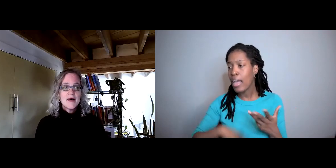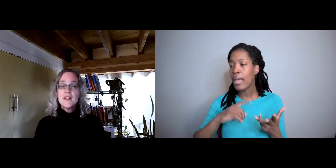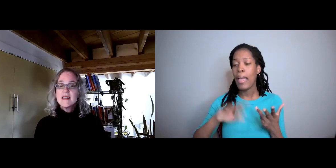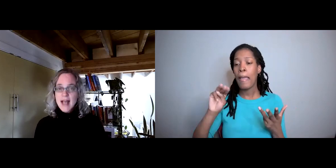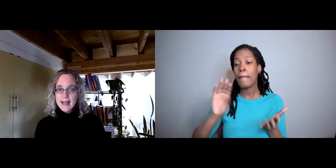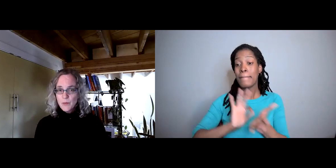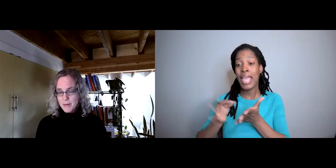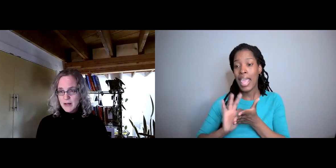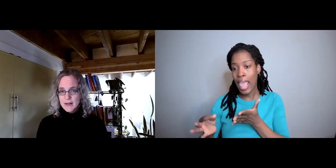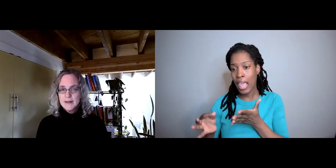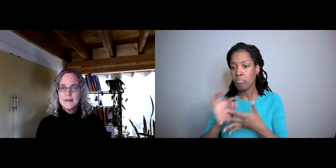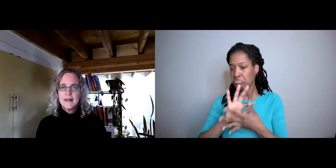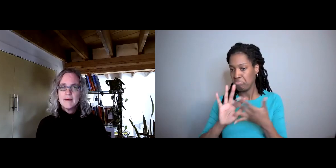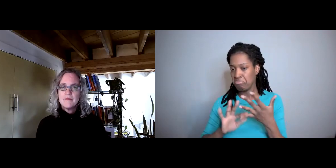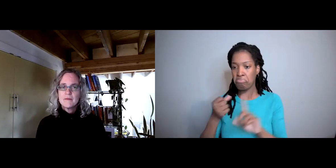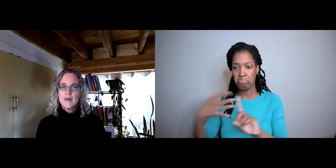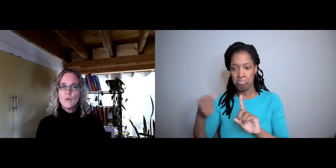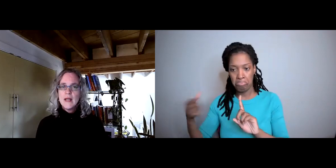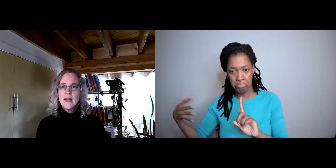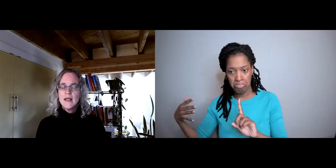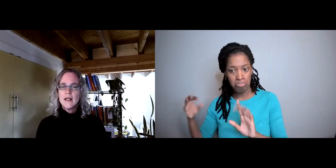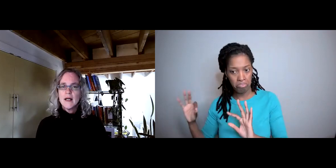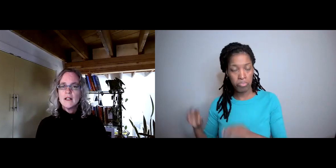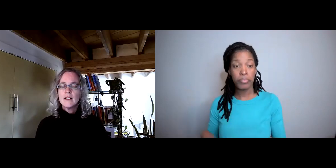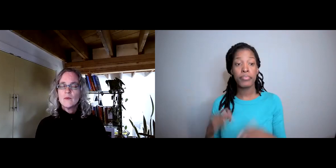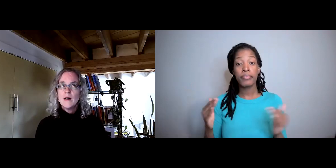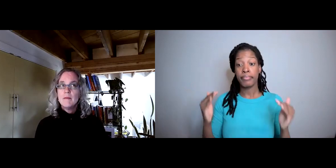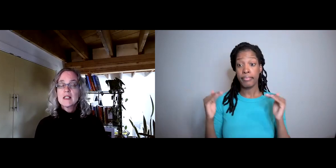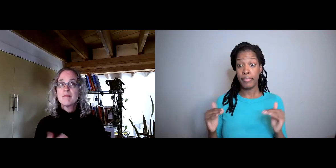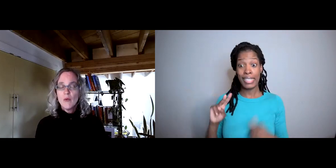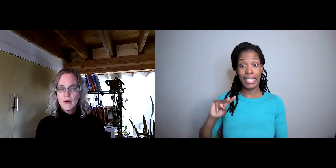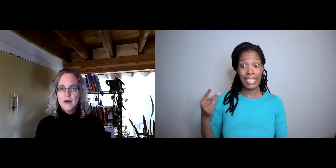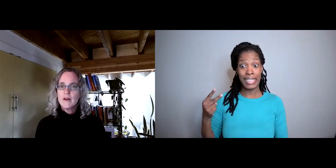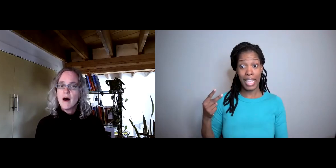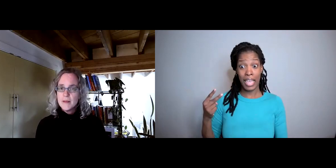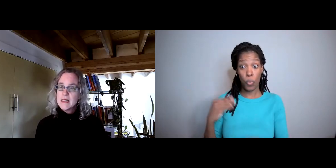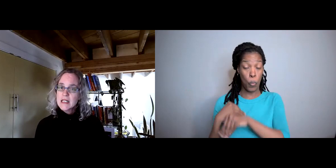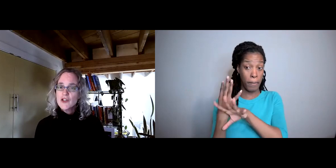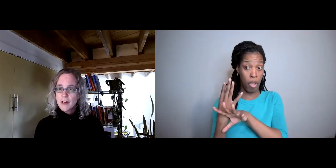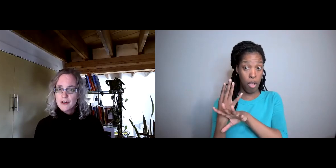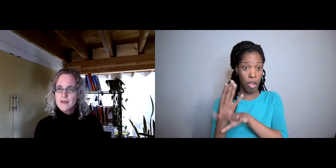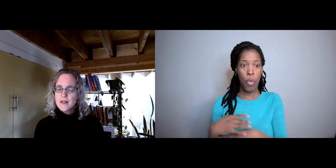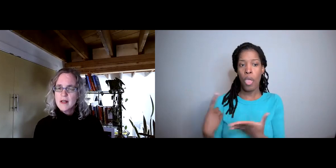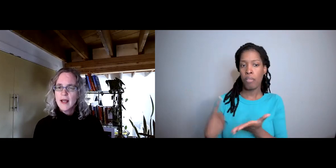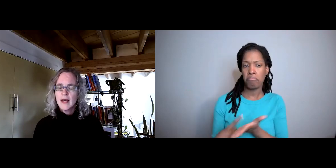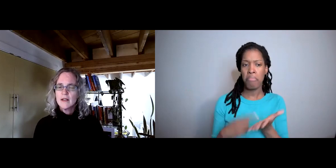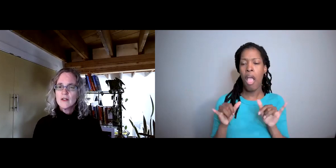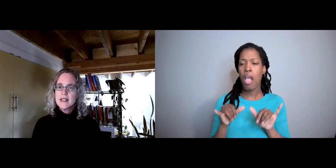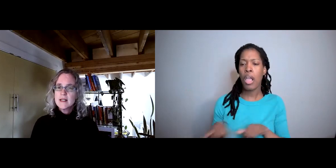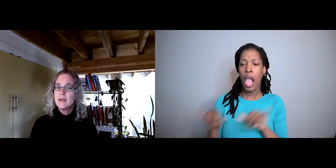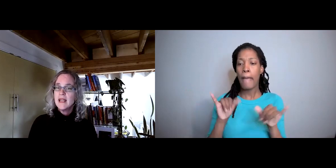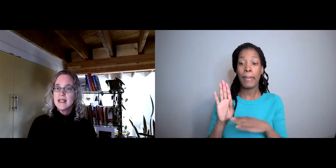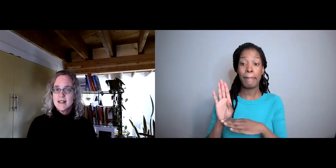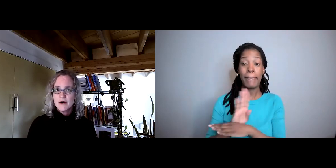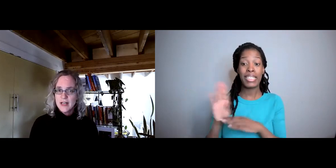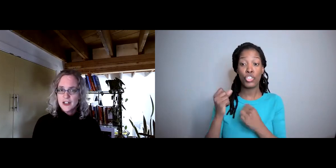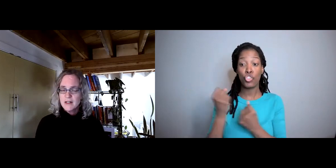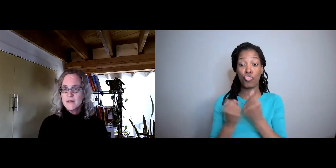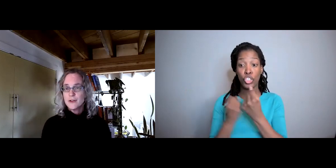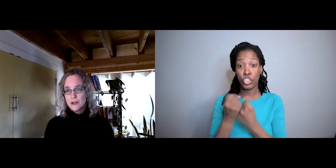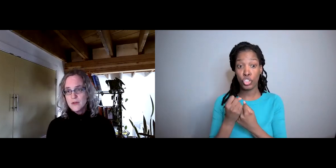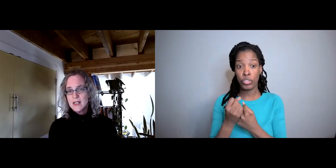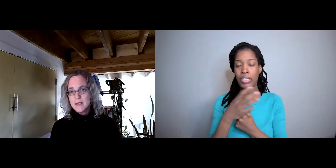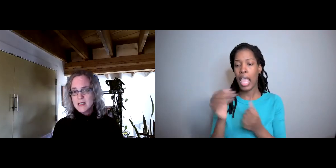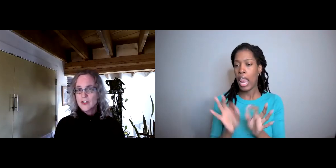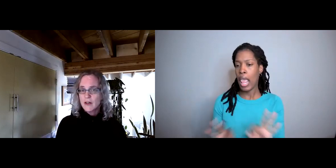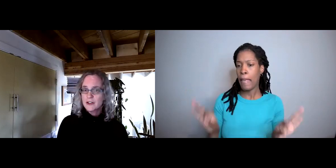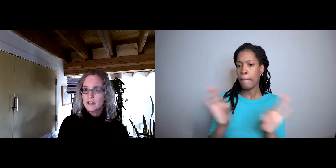The second webinar. We we explored the common business structures and looked at some key considerations for choosing a business structure.